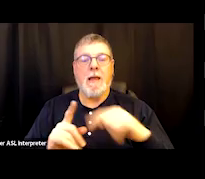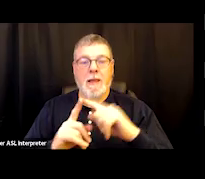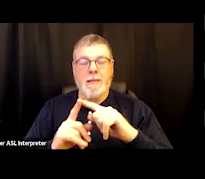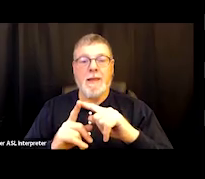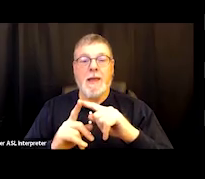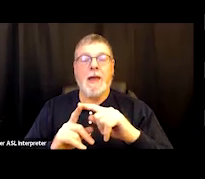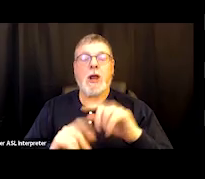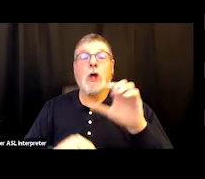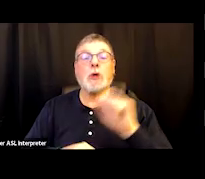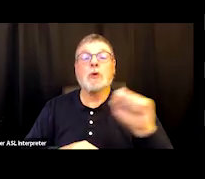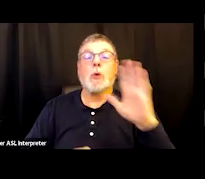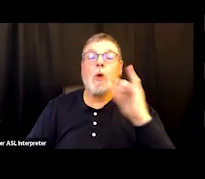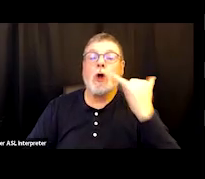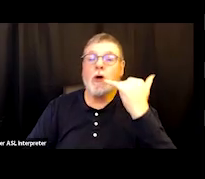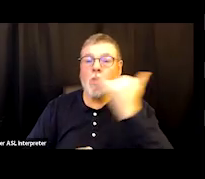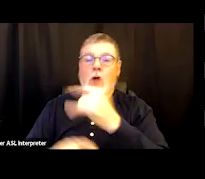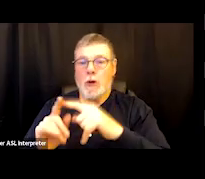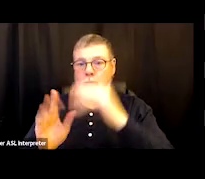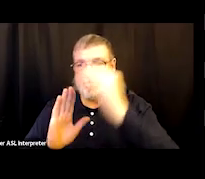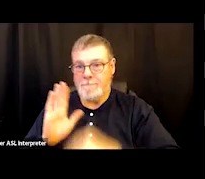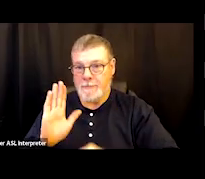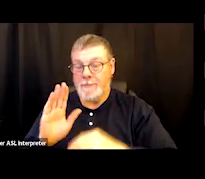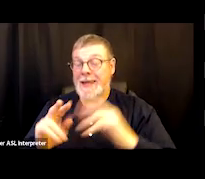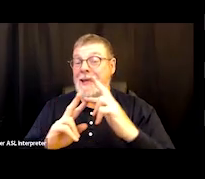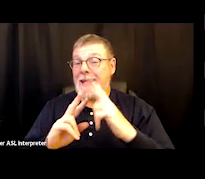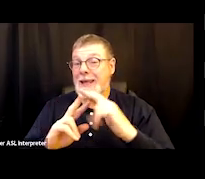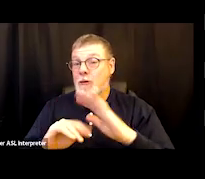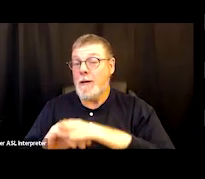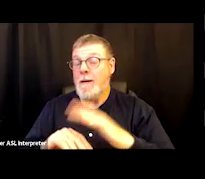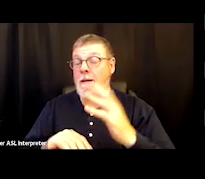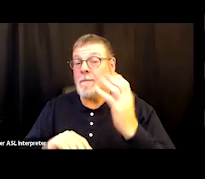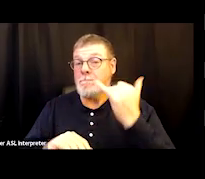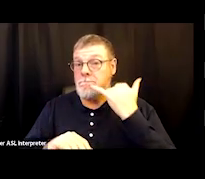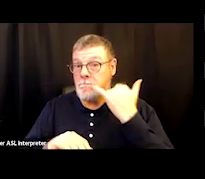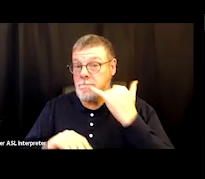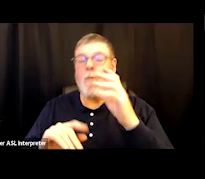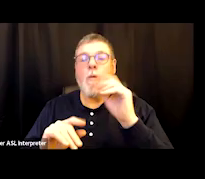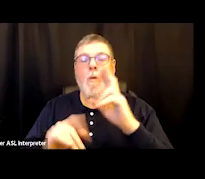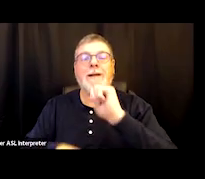will call them to complete this form, either over the phone or schedule an in-person interview to do it.